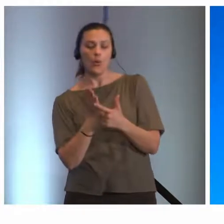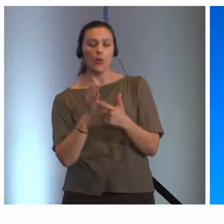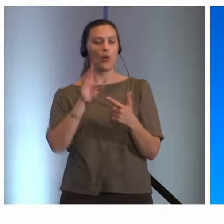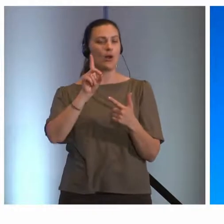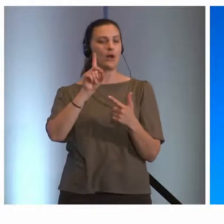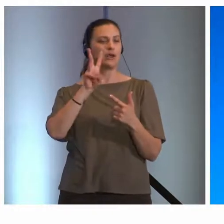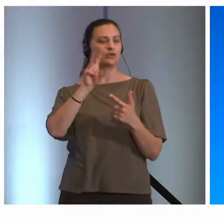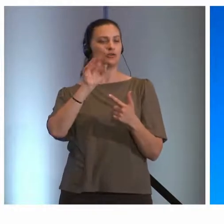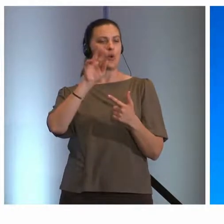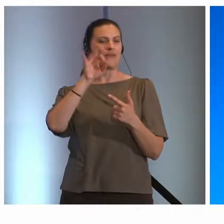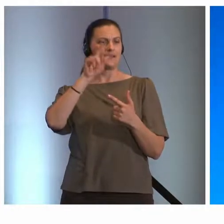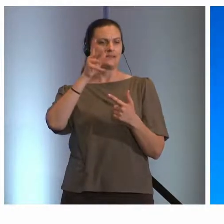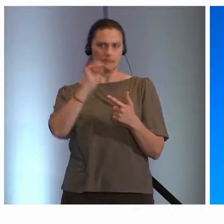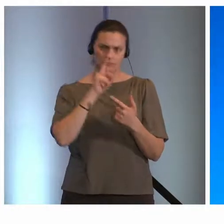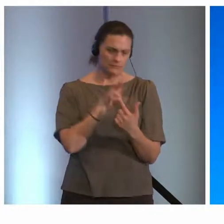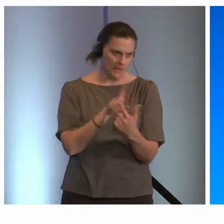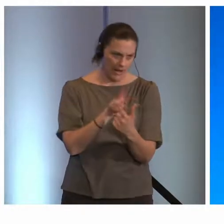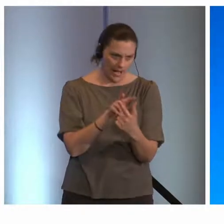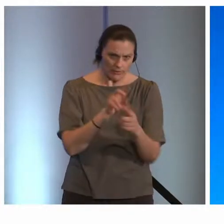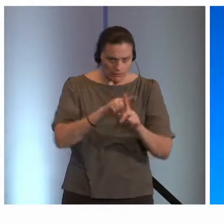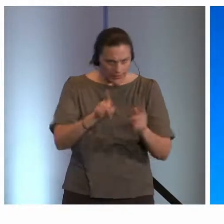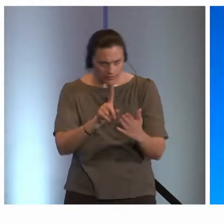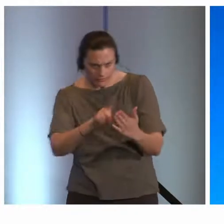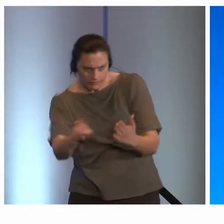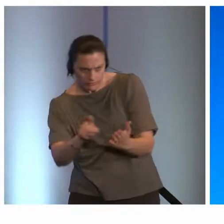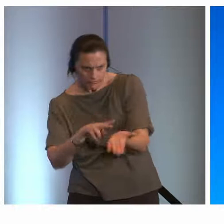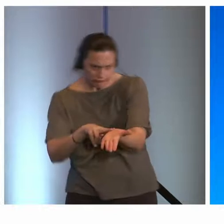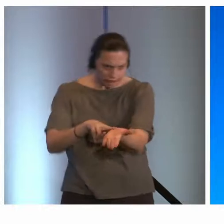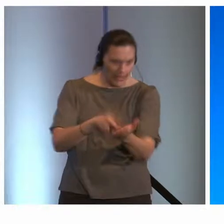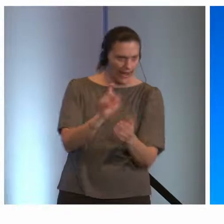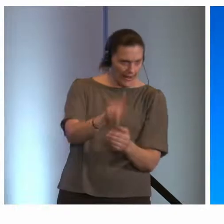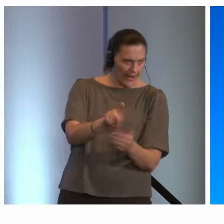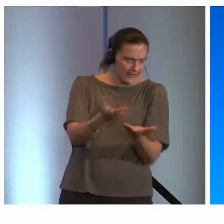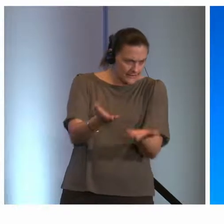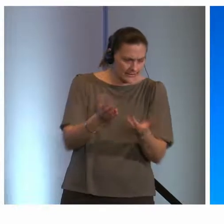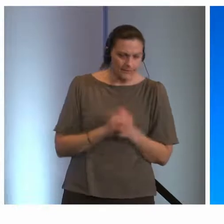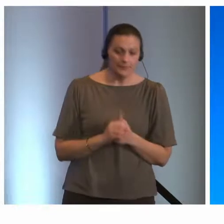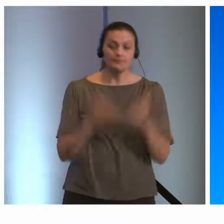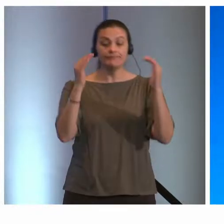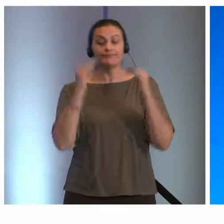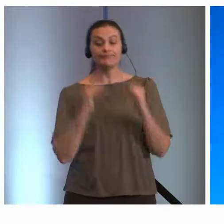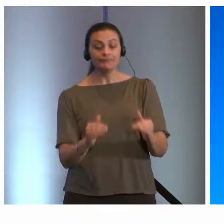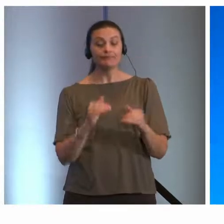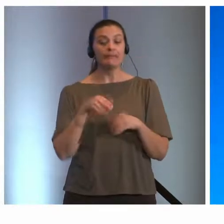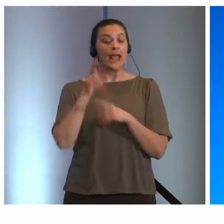way so you could use either in one sense or the other but I would check with the community at large.